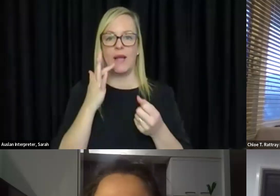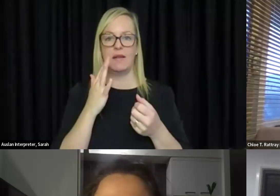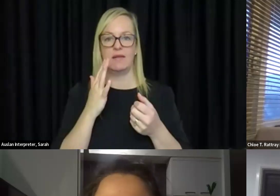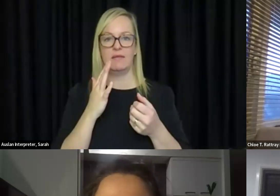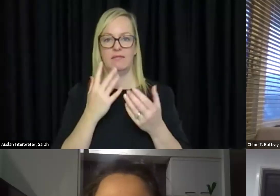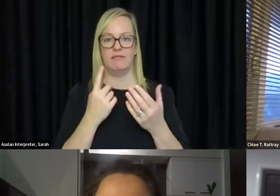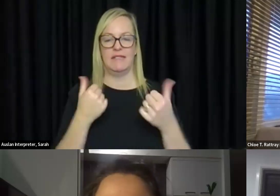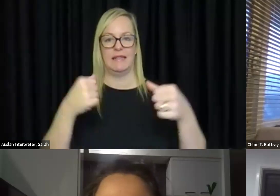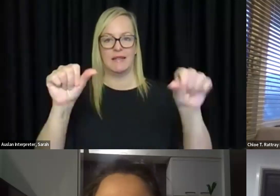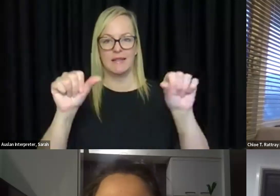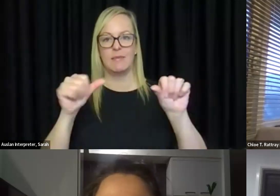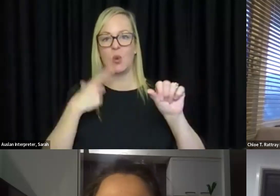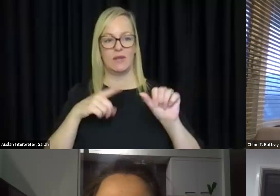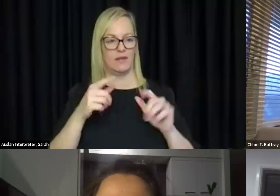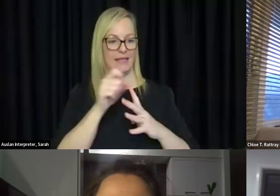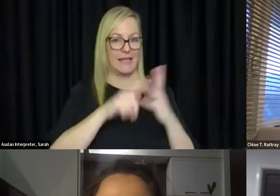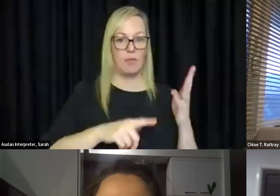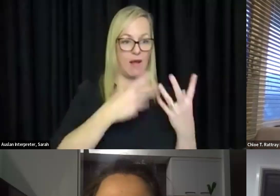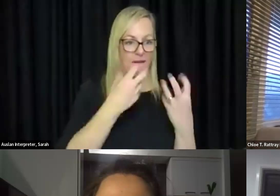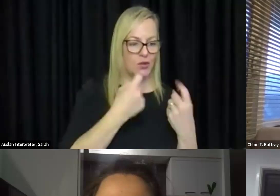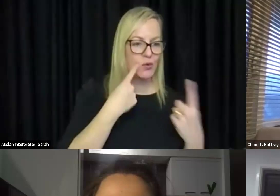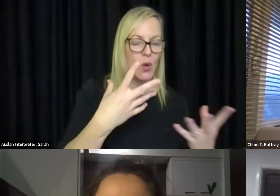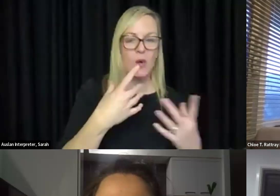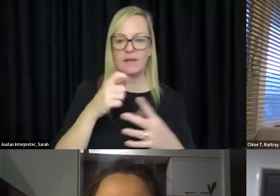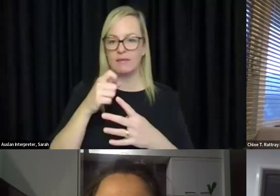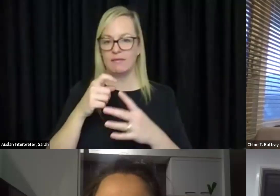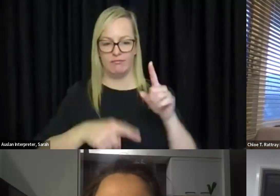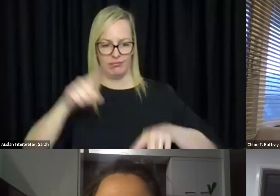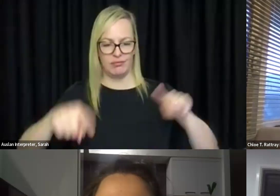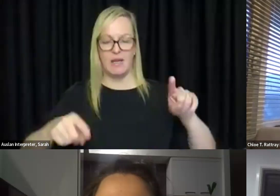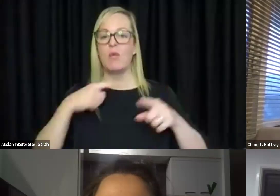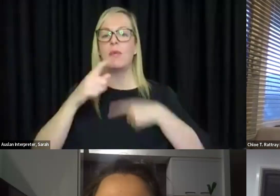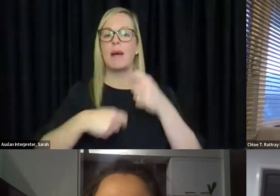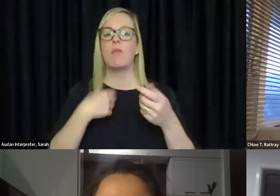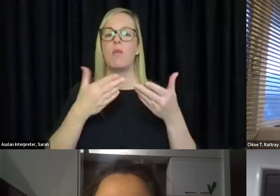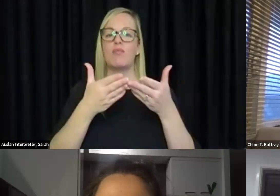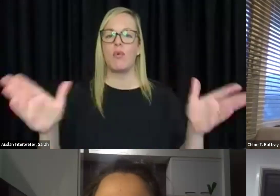a disability will be able to broaden their understanding about what disability can be like.